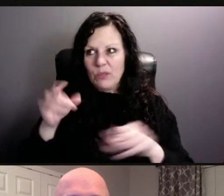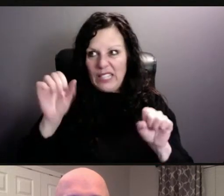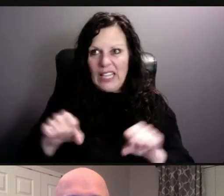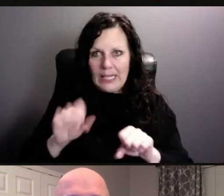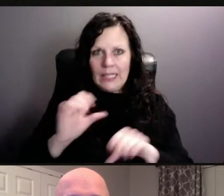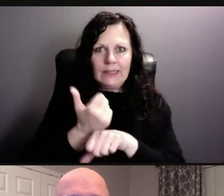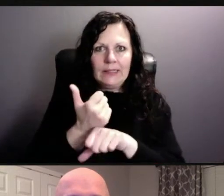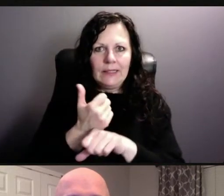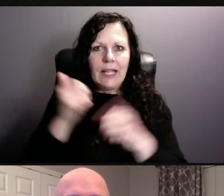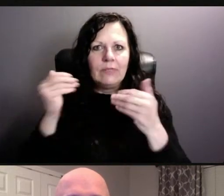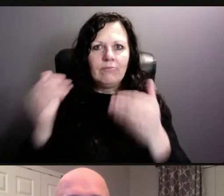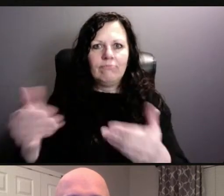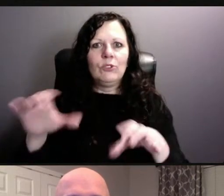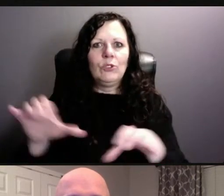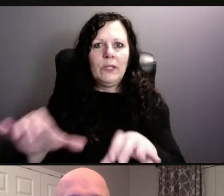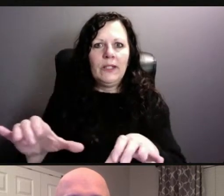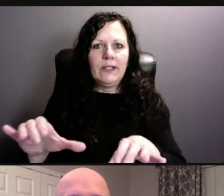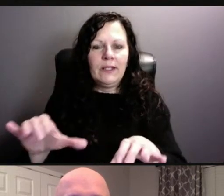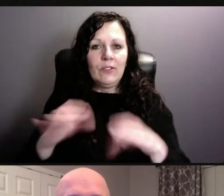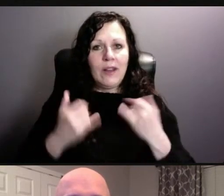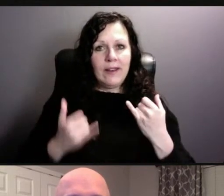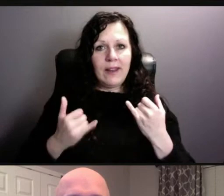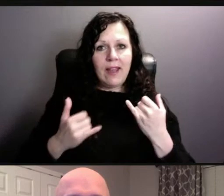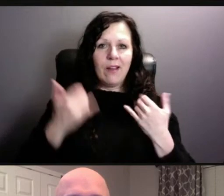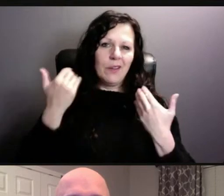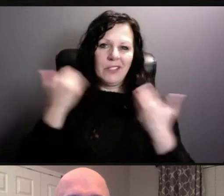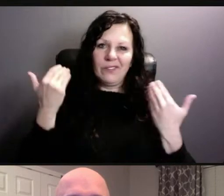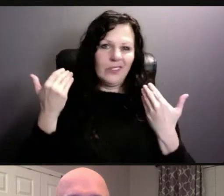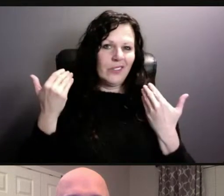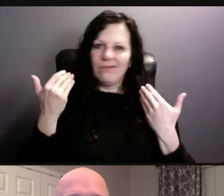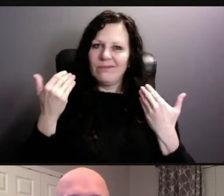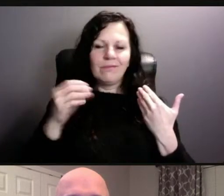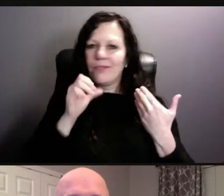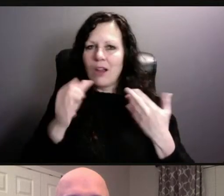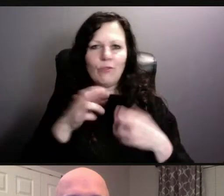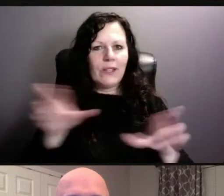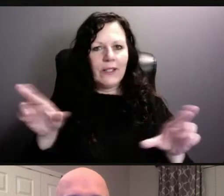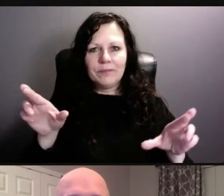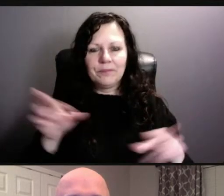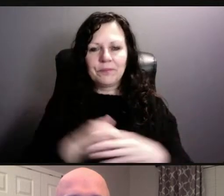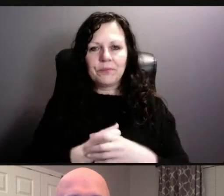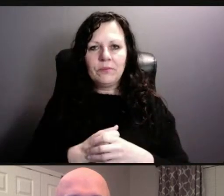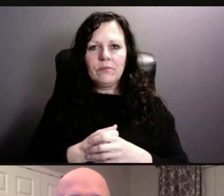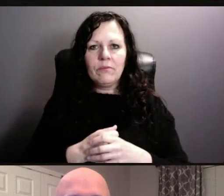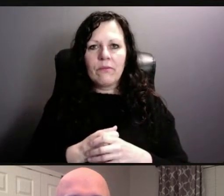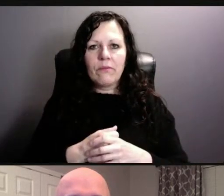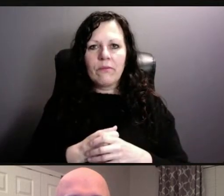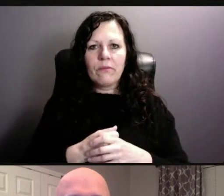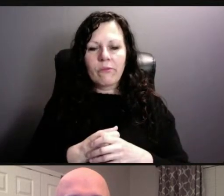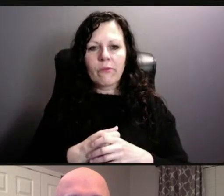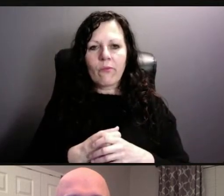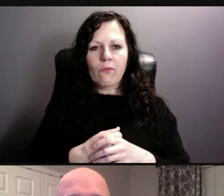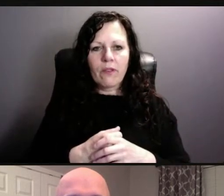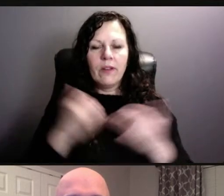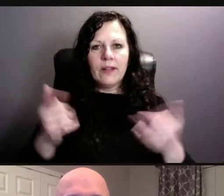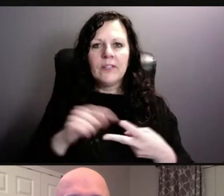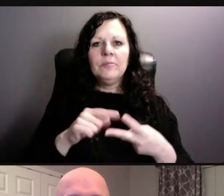JOSH AND INFORMATION IN THE FUTURE THAT SHOWS THAT THIS IS SOMETHING WE CAN THAT'S